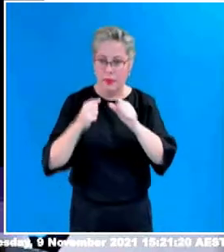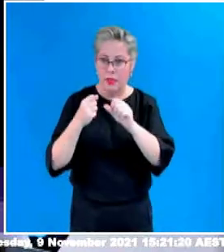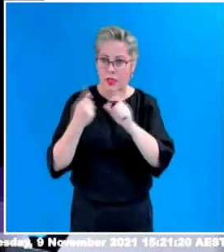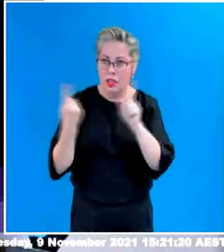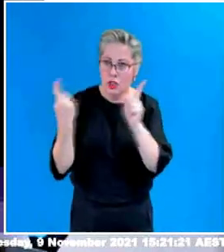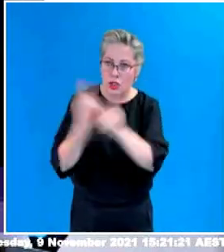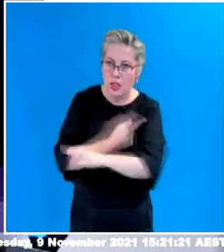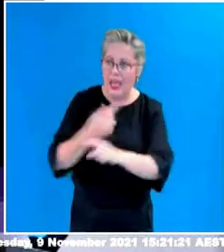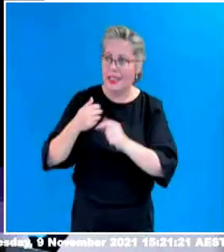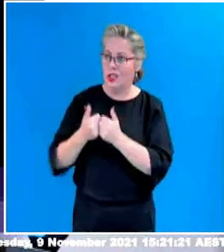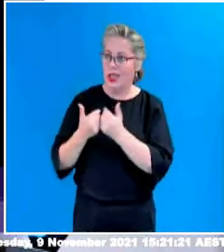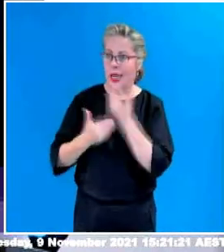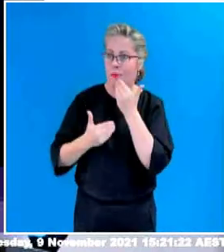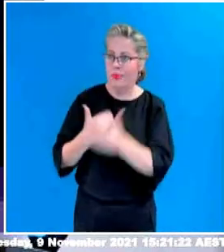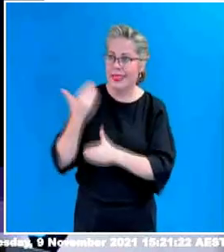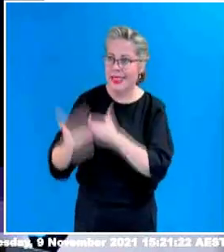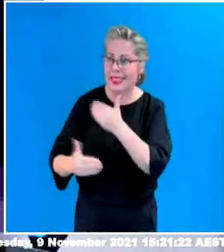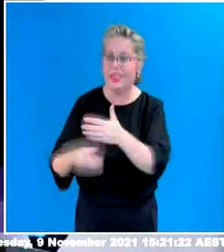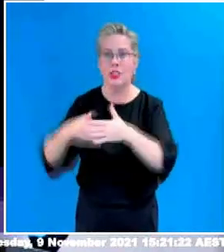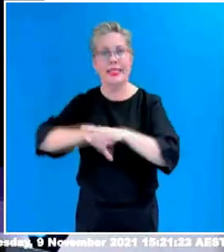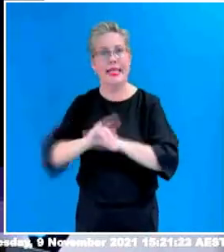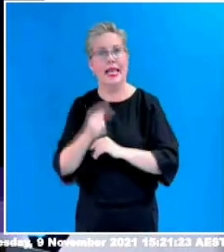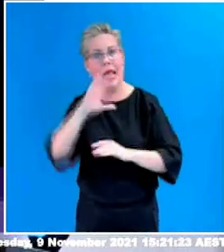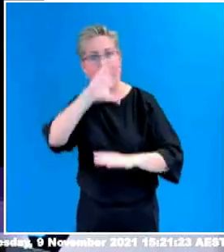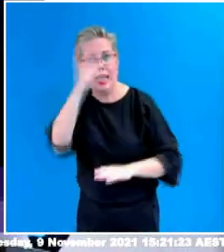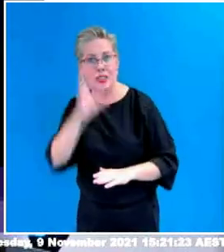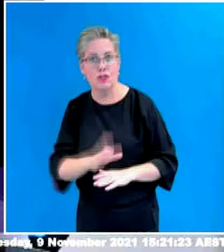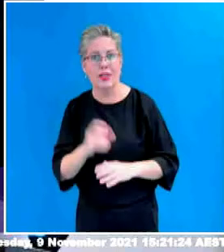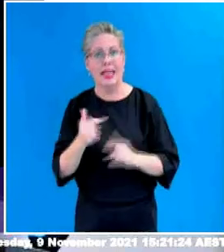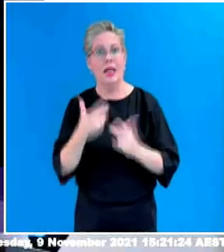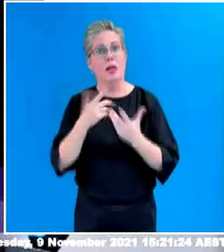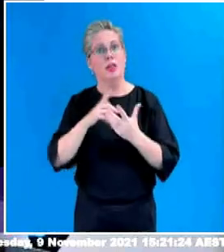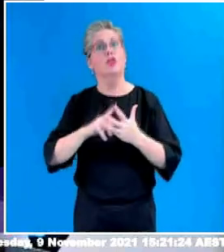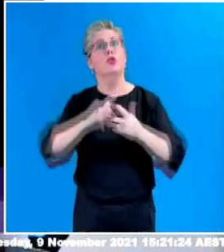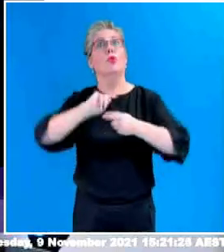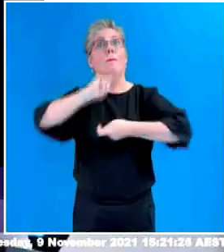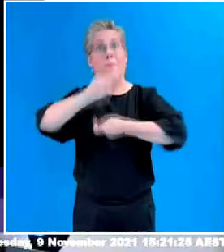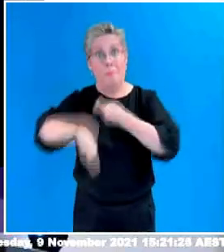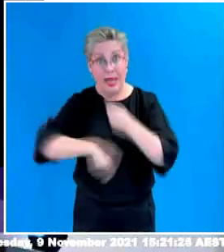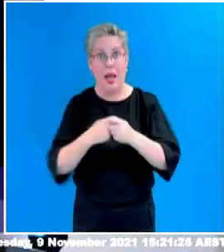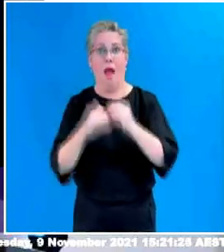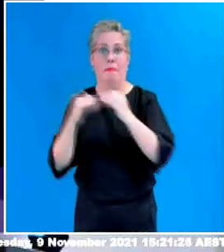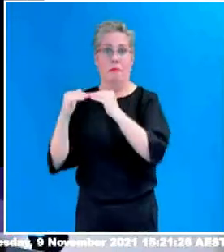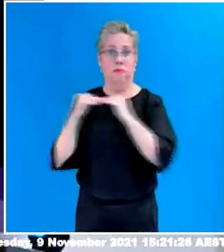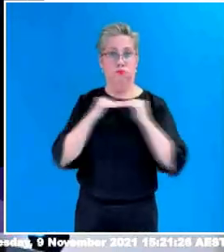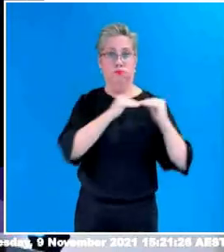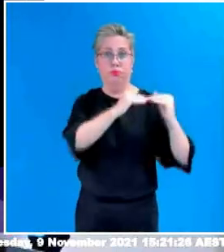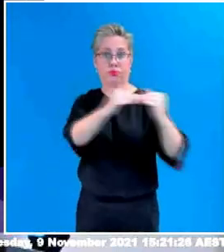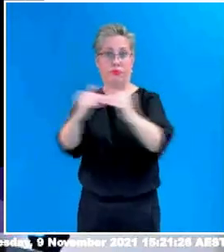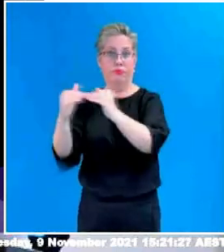As I understand transformative equality, it is acknowledging underlying power